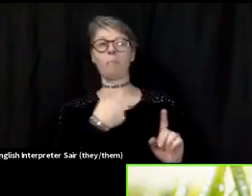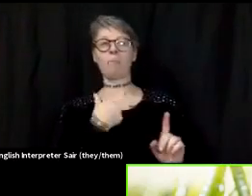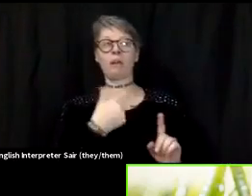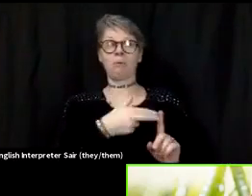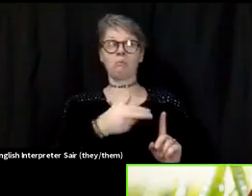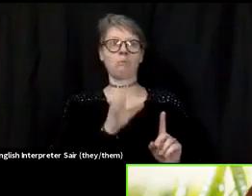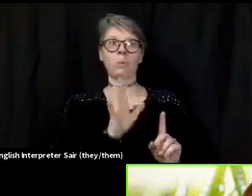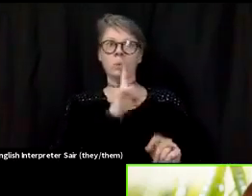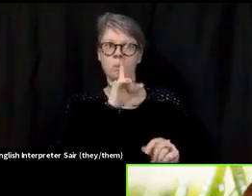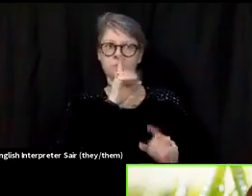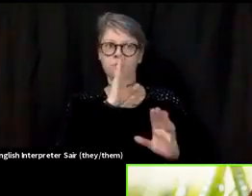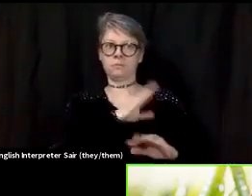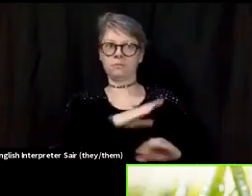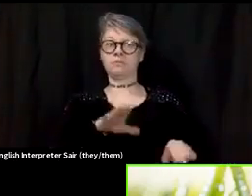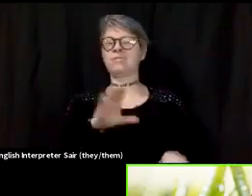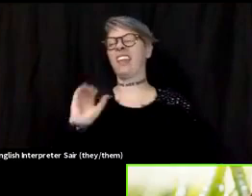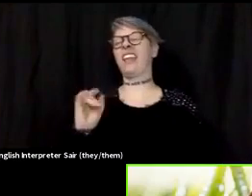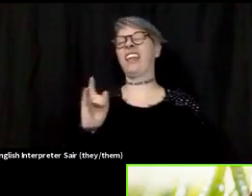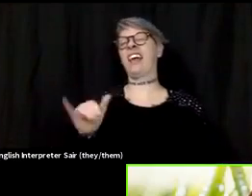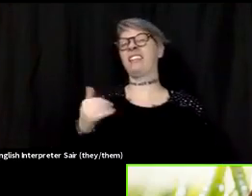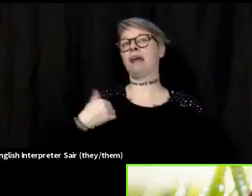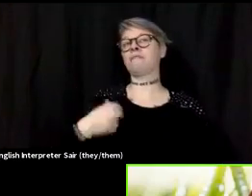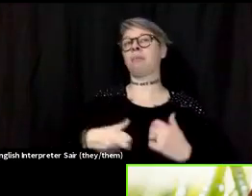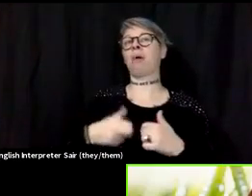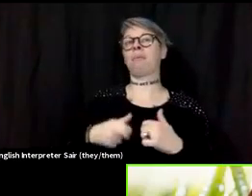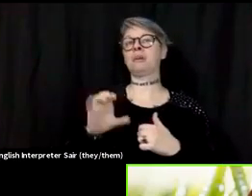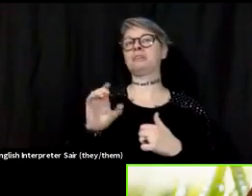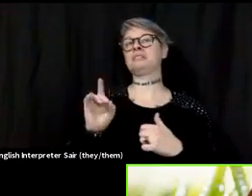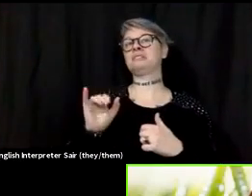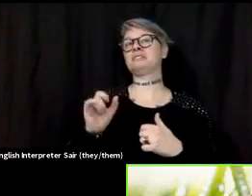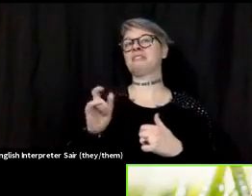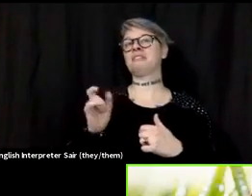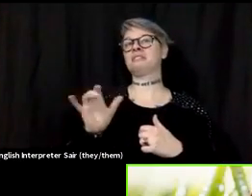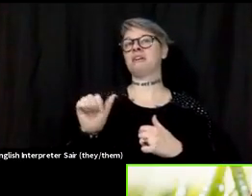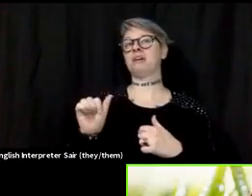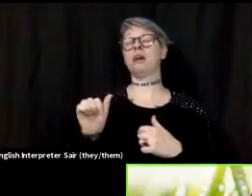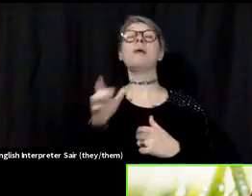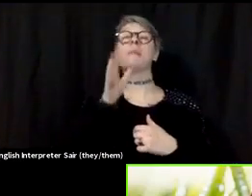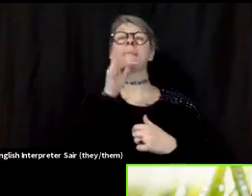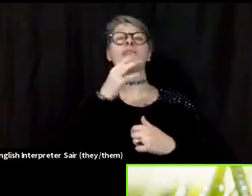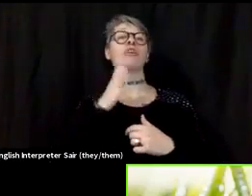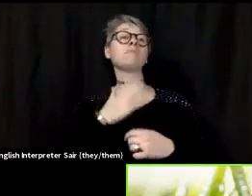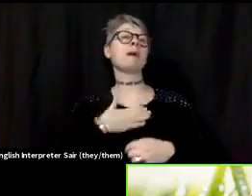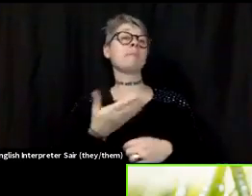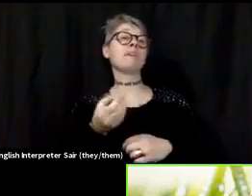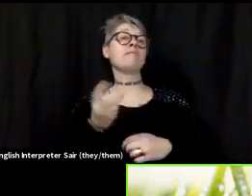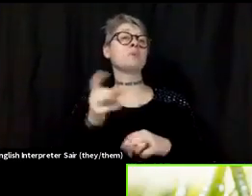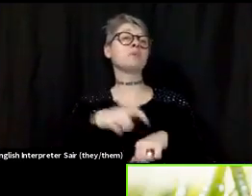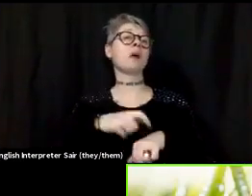e and it was all Hush Hush e and it was all Hush Hush that broke and it was all Hush Hush that old Kathy has. as dyslexia, Eve dyslexia. though my mom said it a few